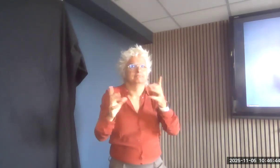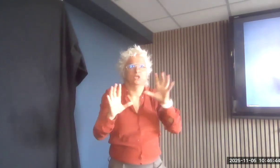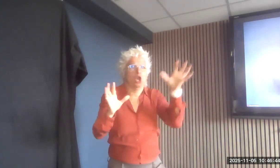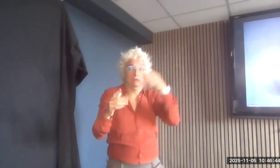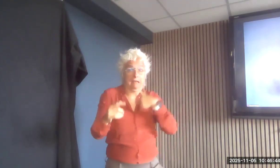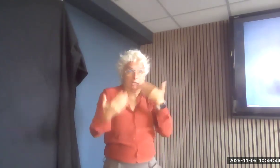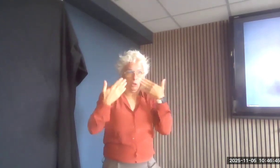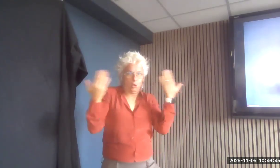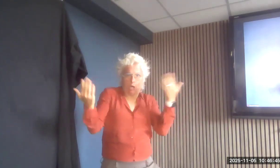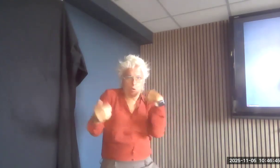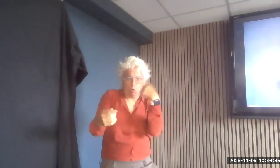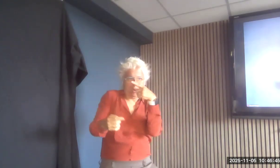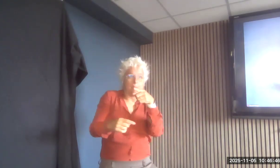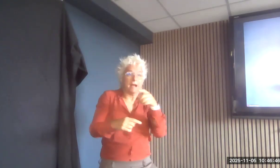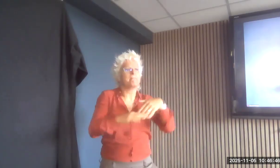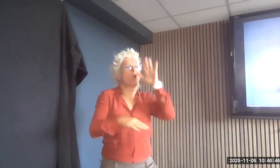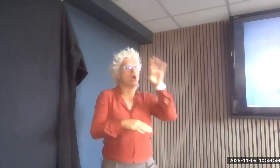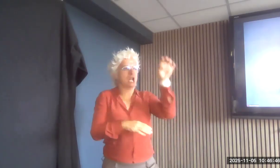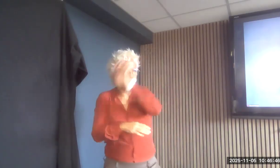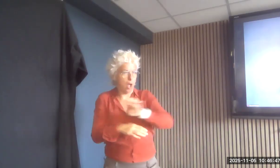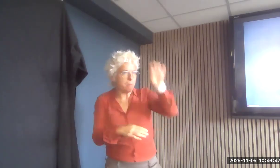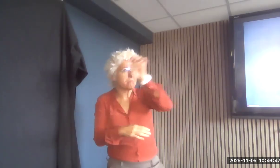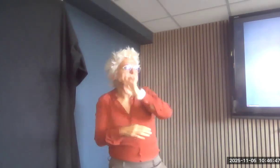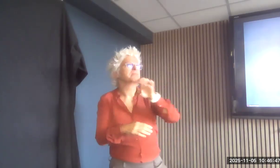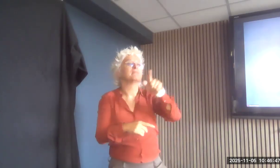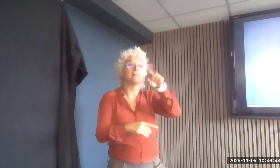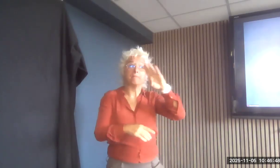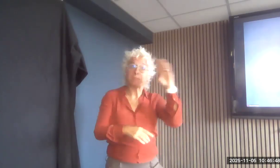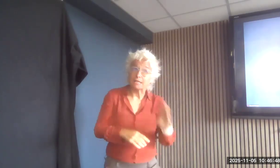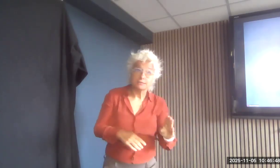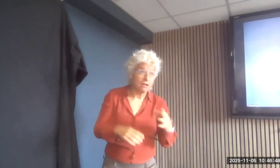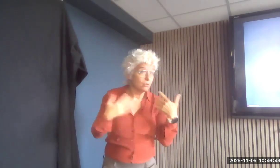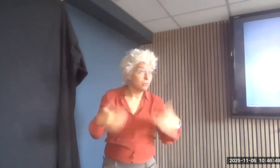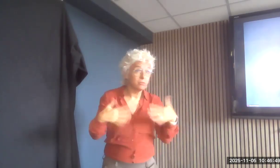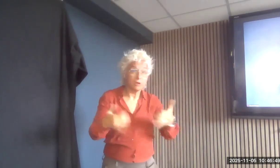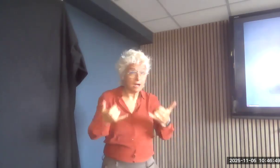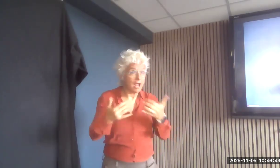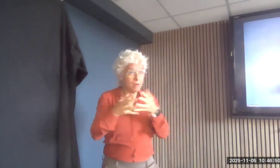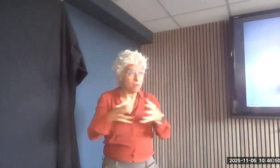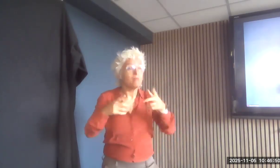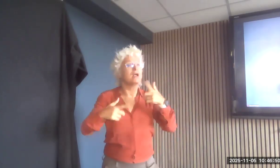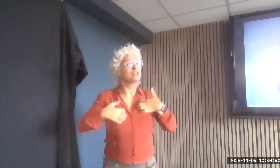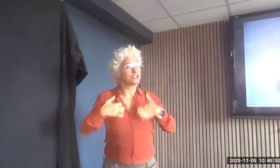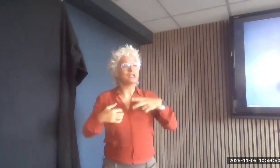And I saw a variety of different practices, and sometimes in some of these online settings, I didn't know.